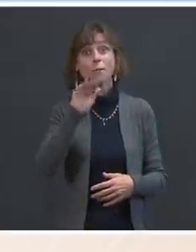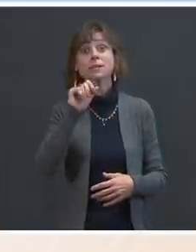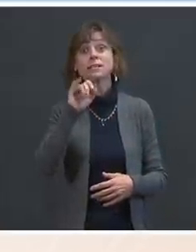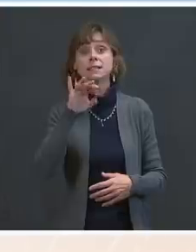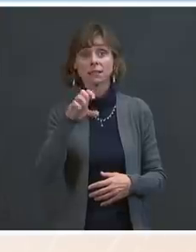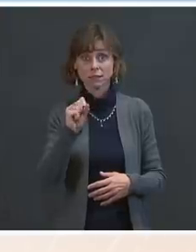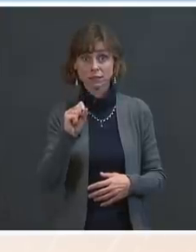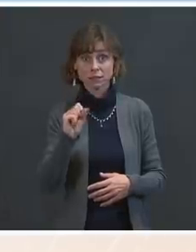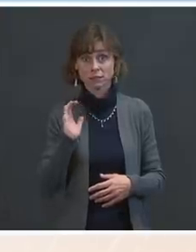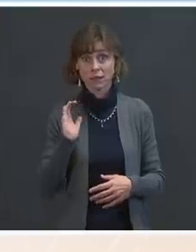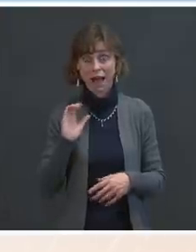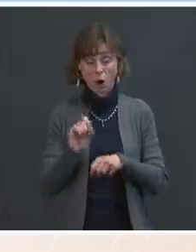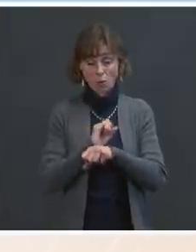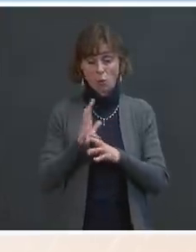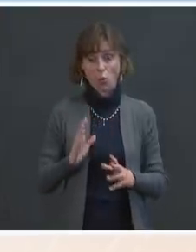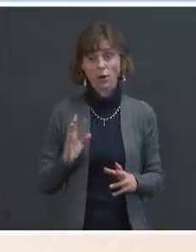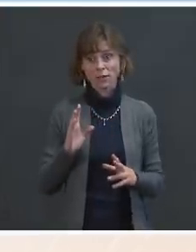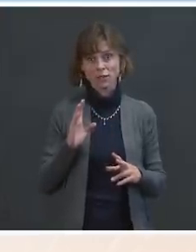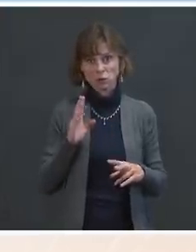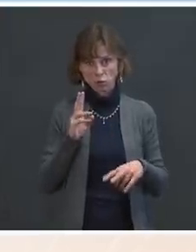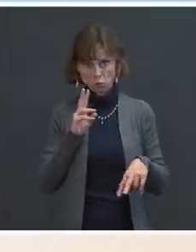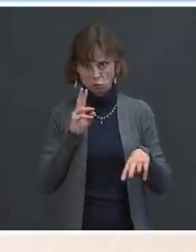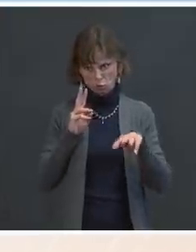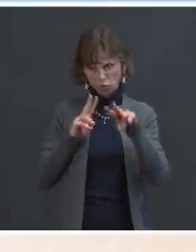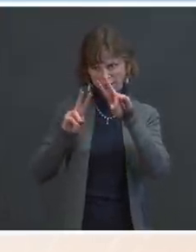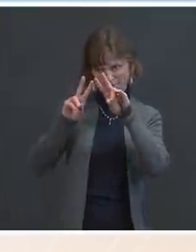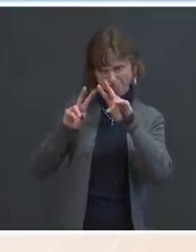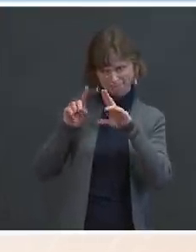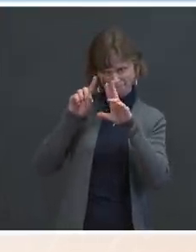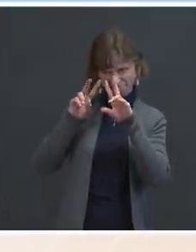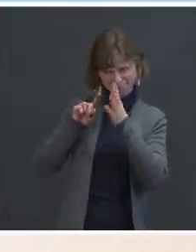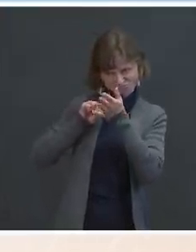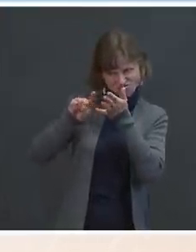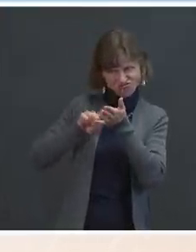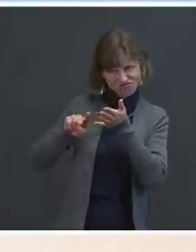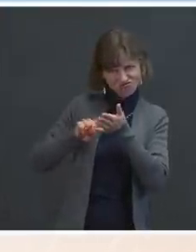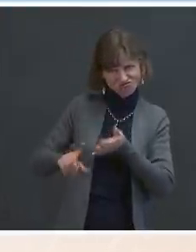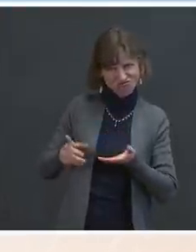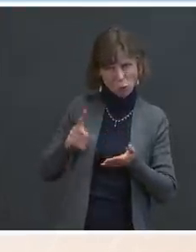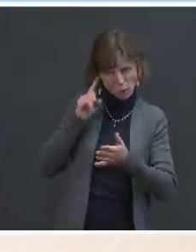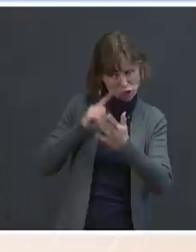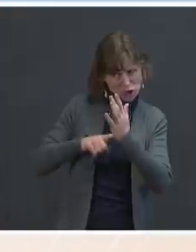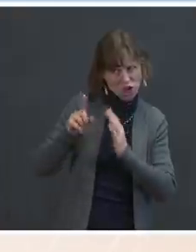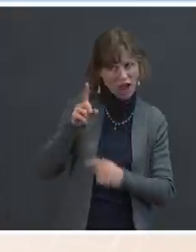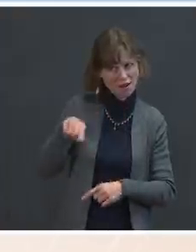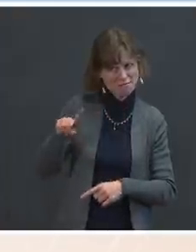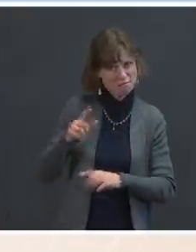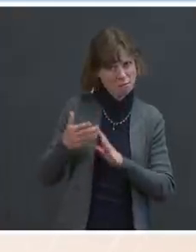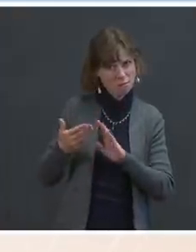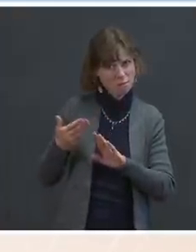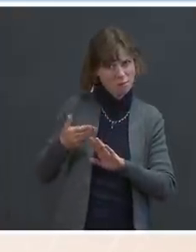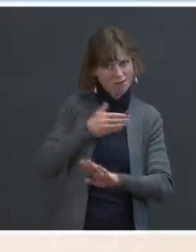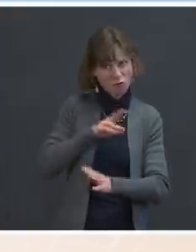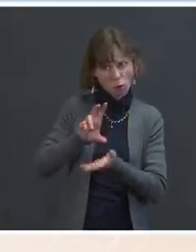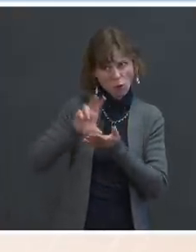before they're recipients of funds, and we do checks, and we look at what's being done with the funds. Right?